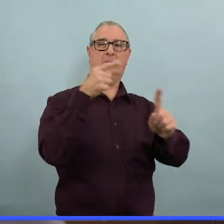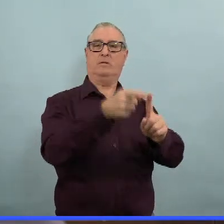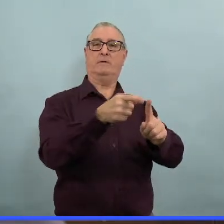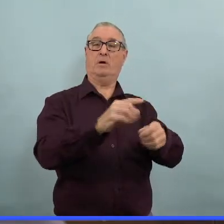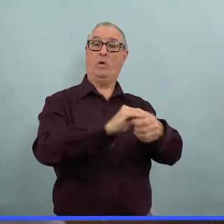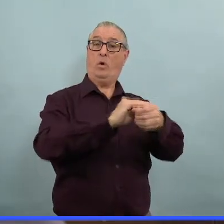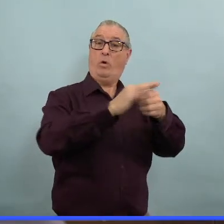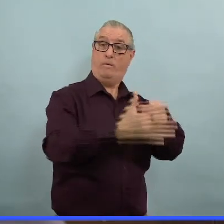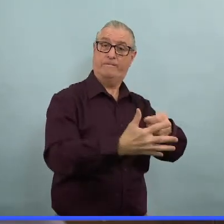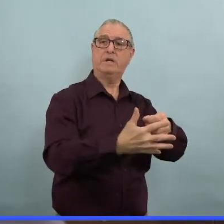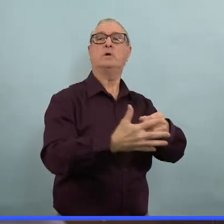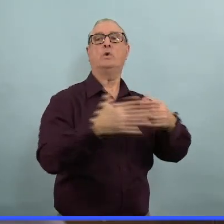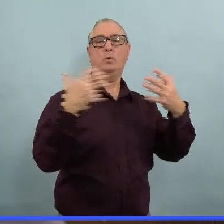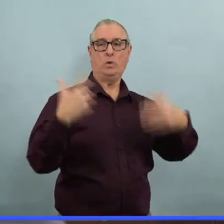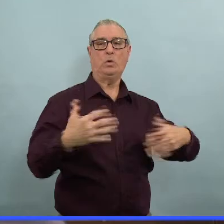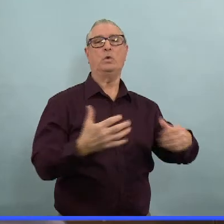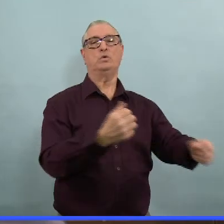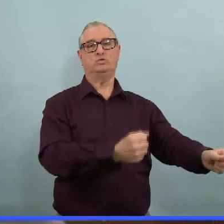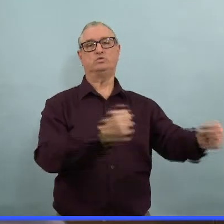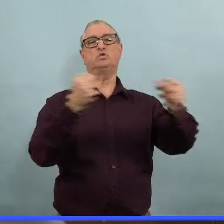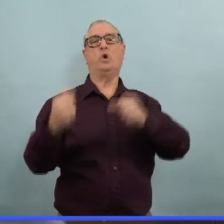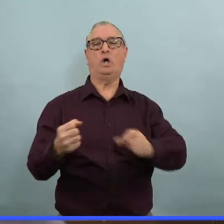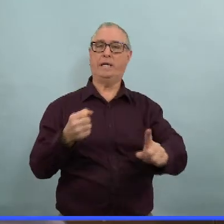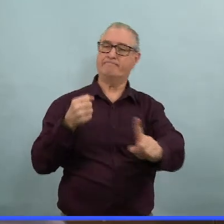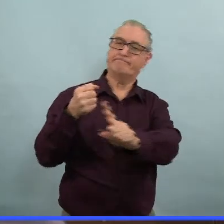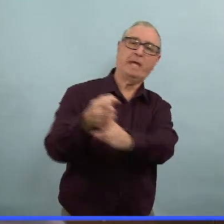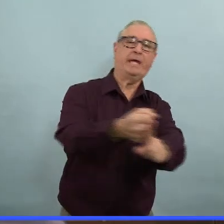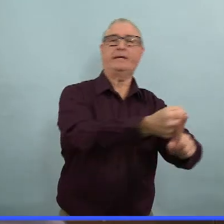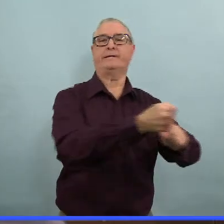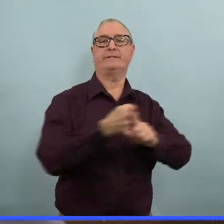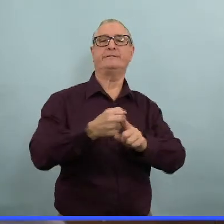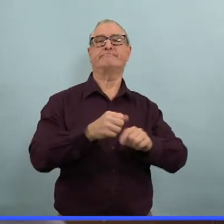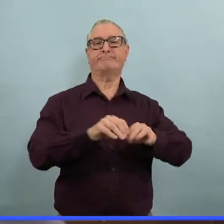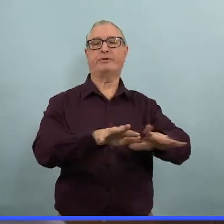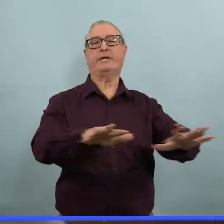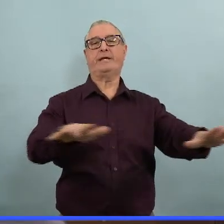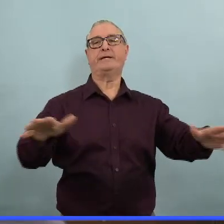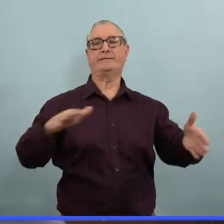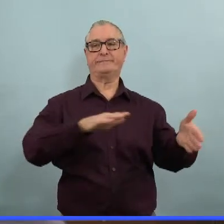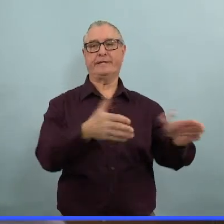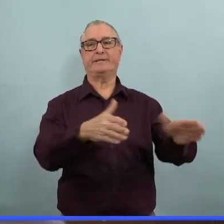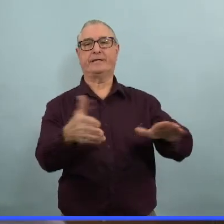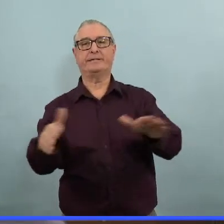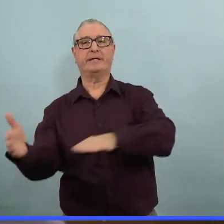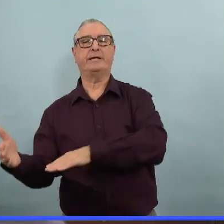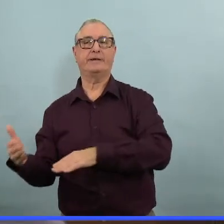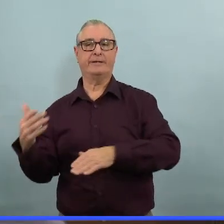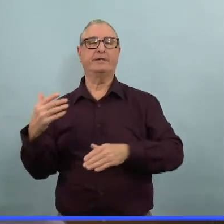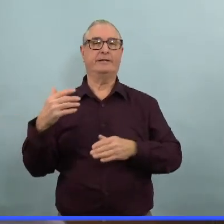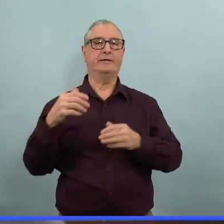the health care system of public health but it's not the only factor related to health outcomes